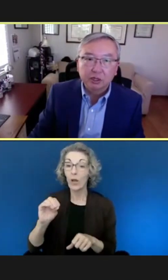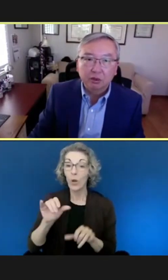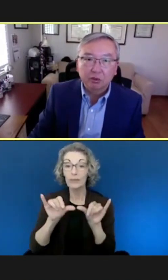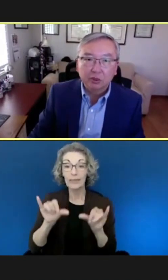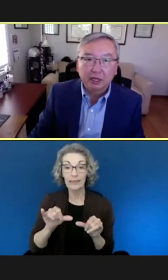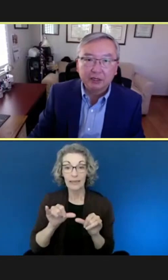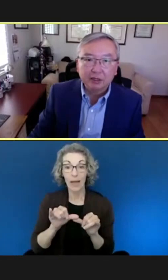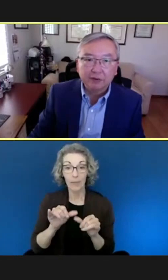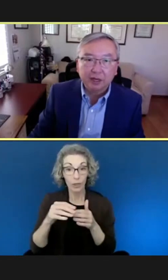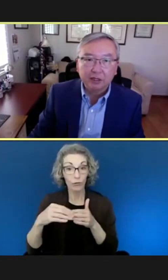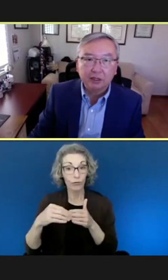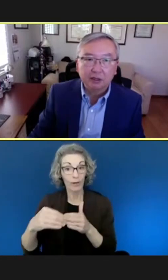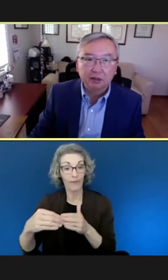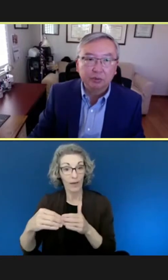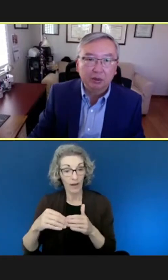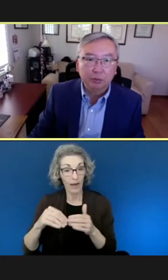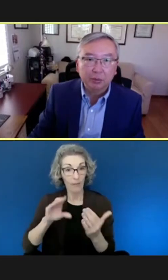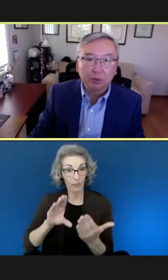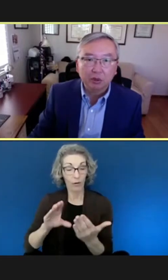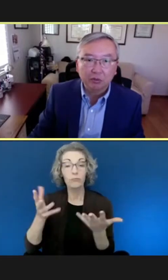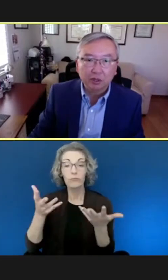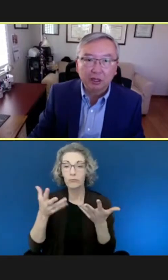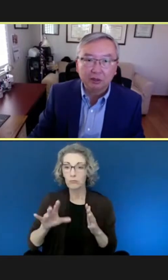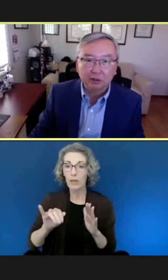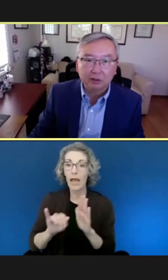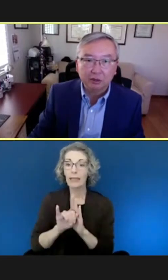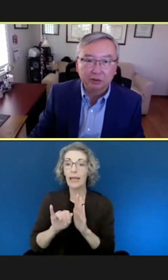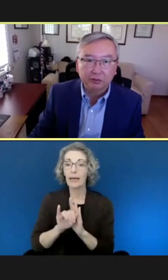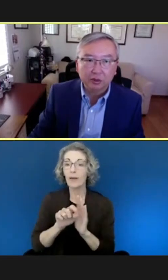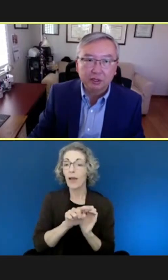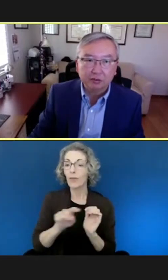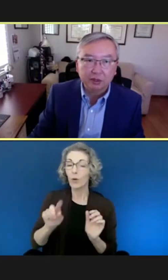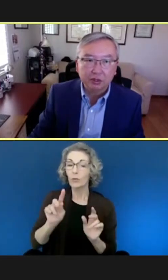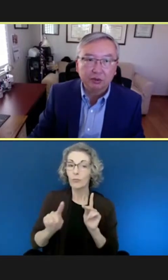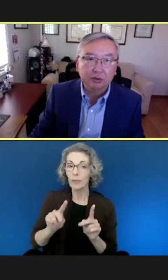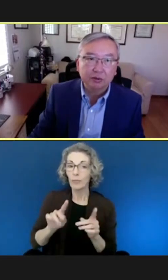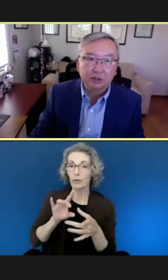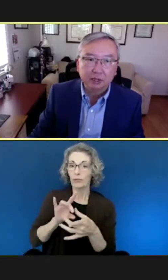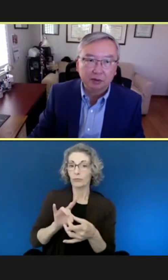so we identify the people around the neurodiverse individual.